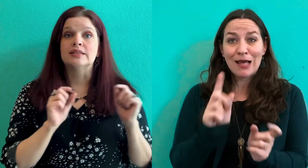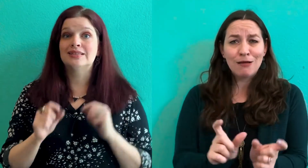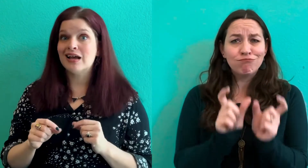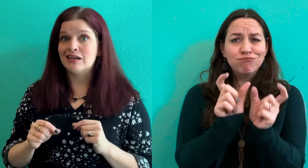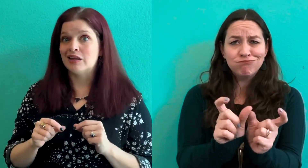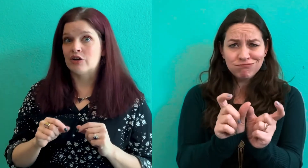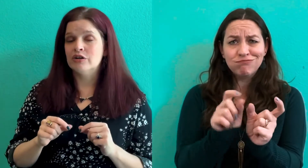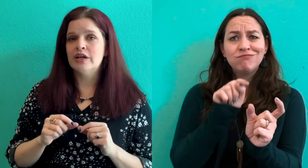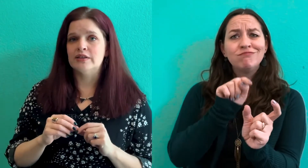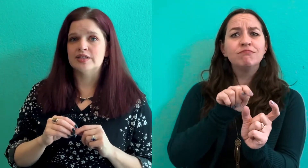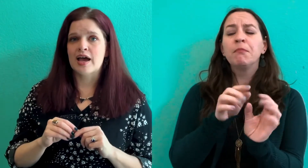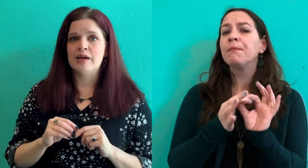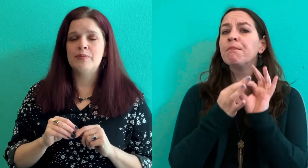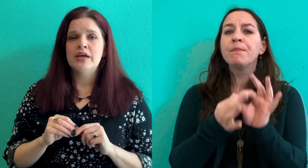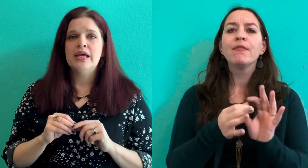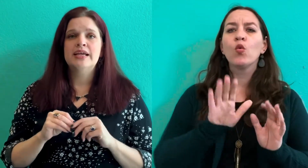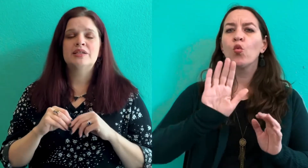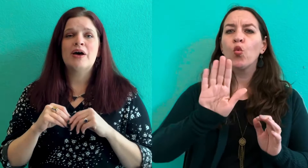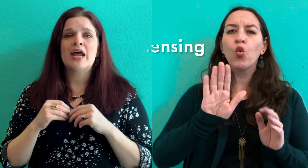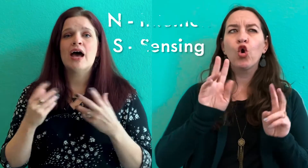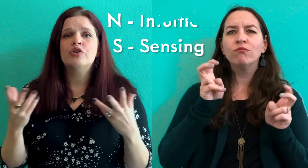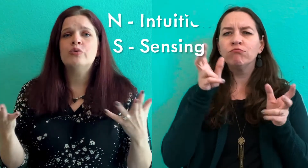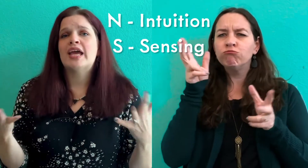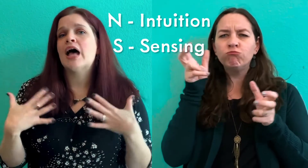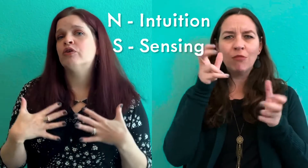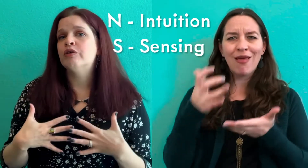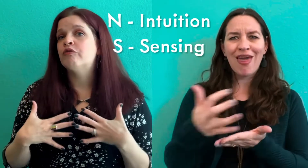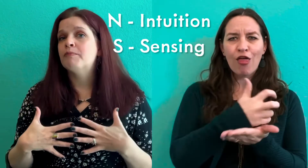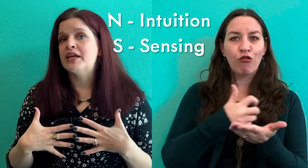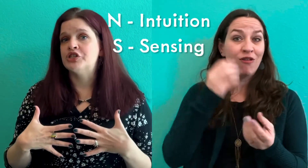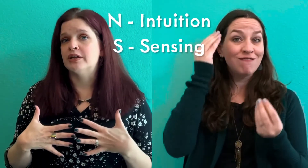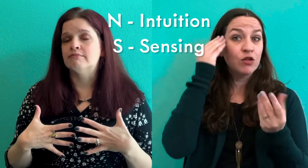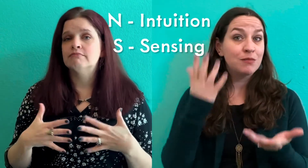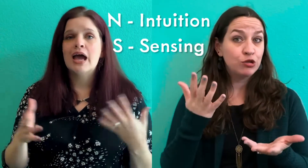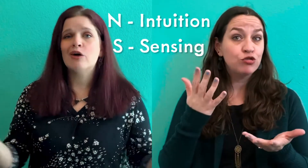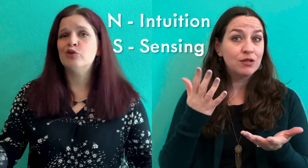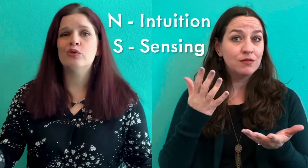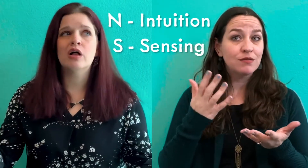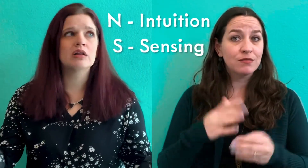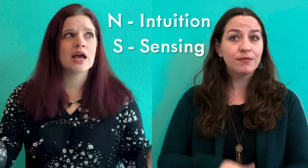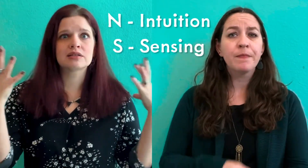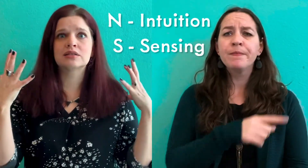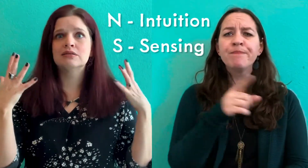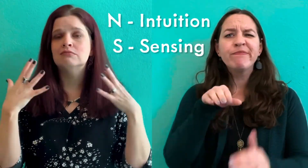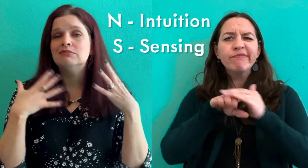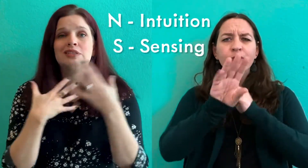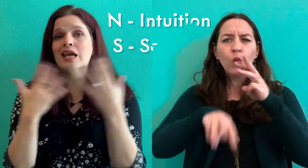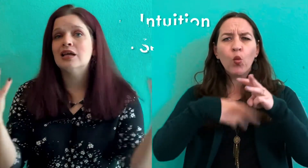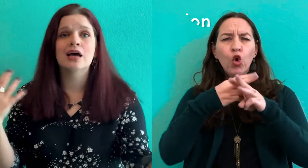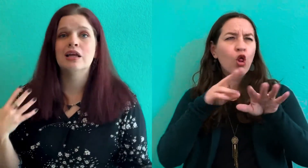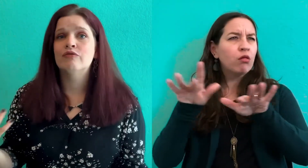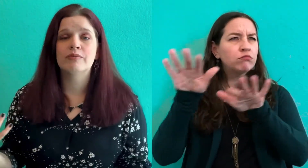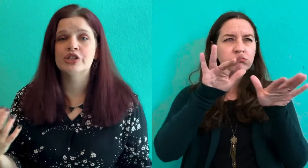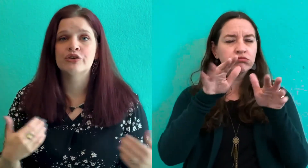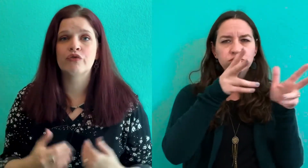The second letter in the type is about how you gather information, how you collect data and information